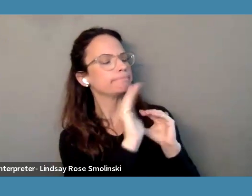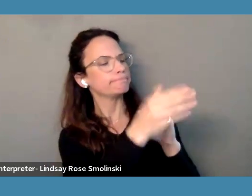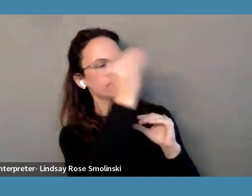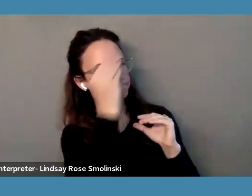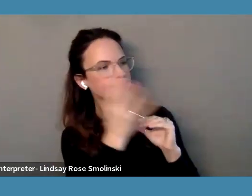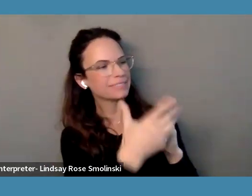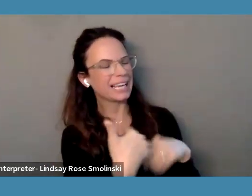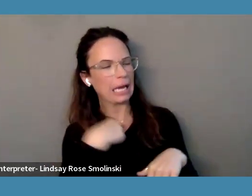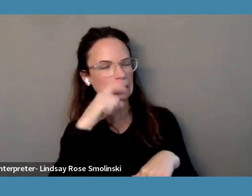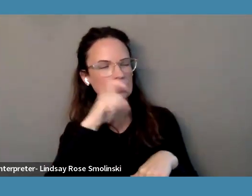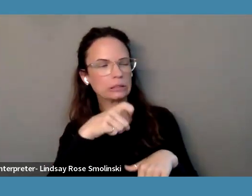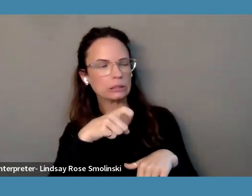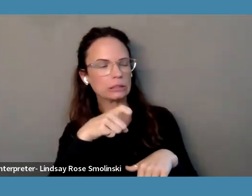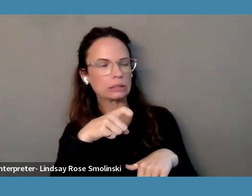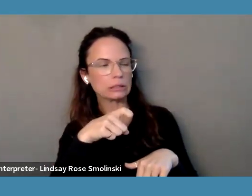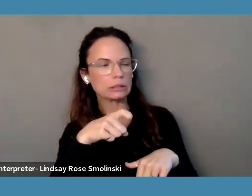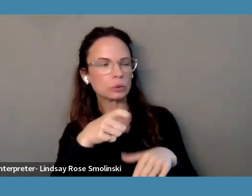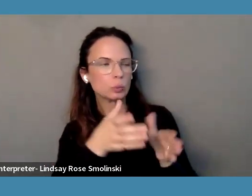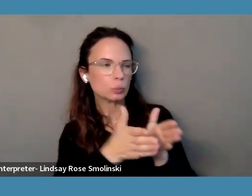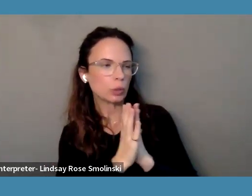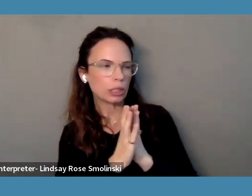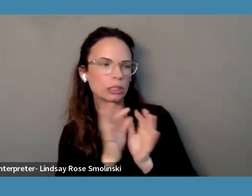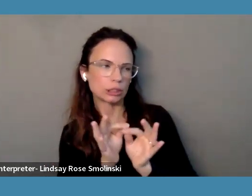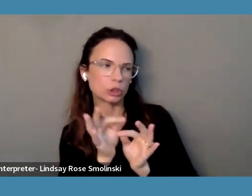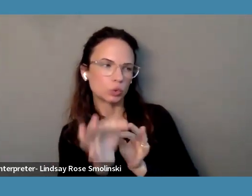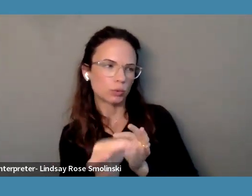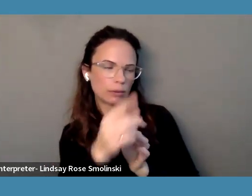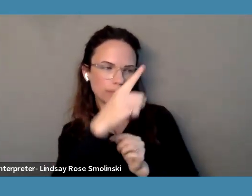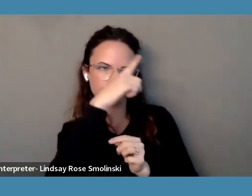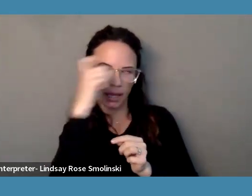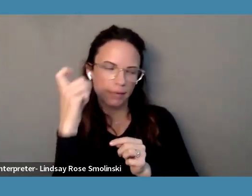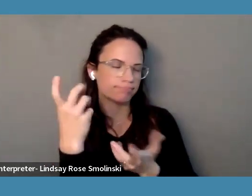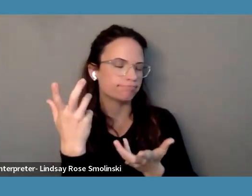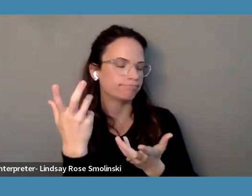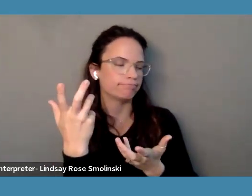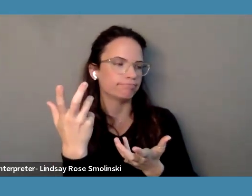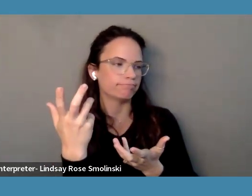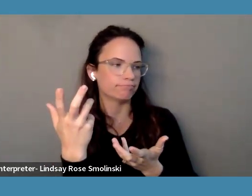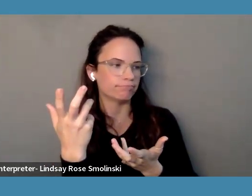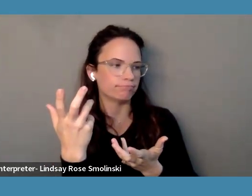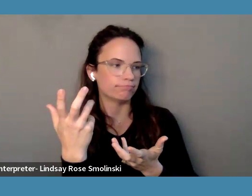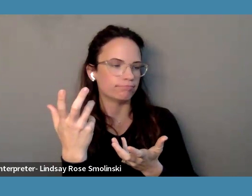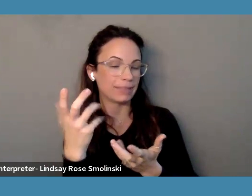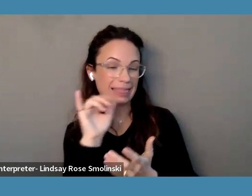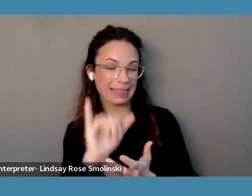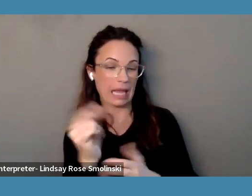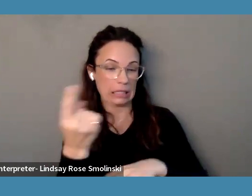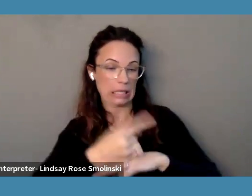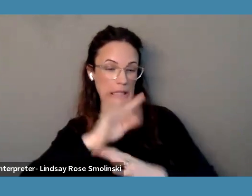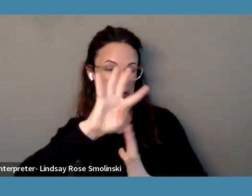I need to, for example, I need to request a continuance because this is scheduled on a date